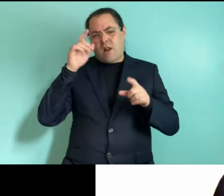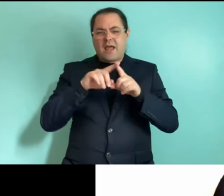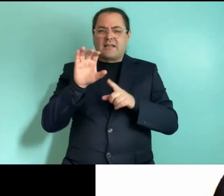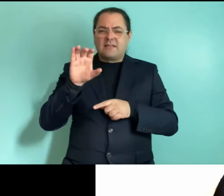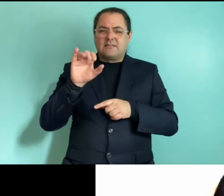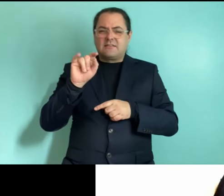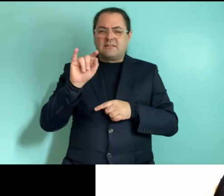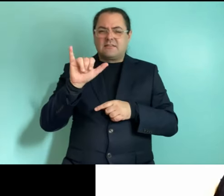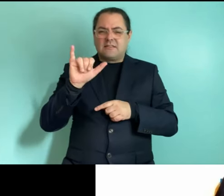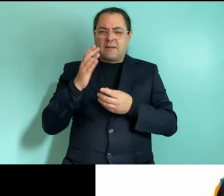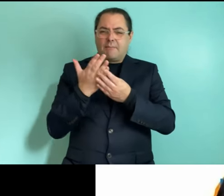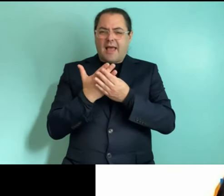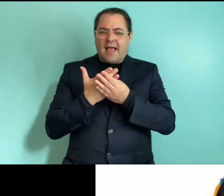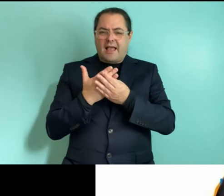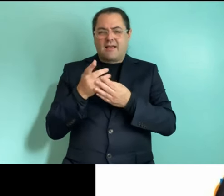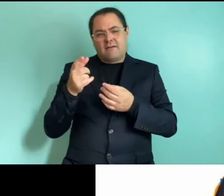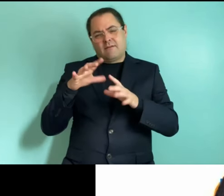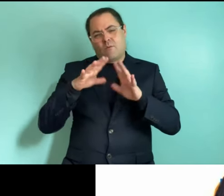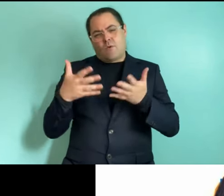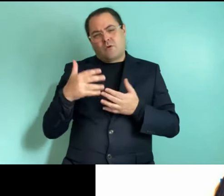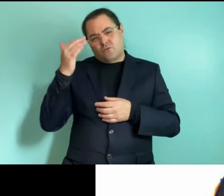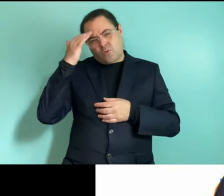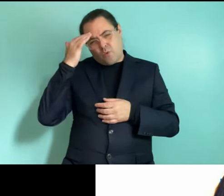12:19:52 some extra demand speaker from Coca Cola.